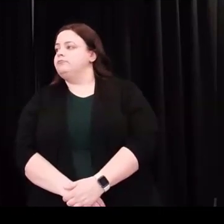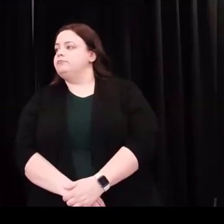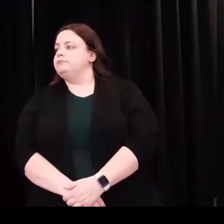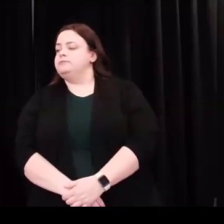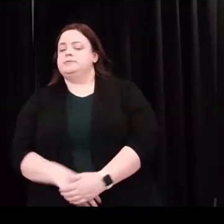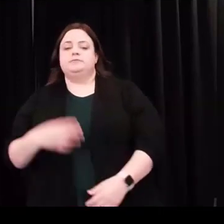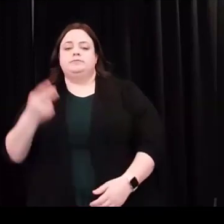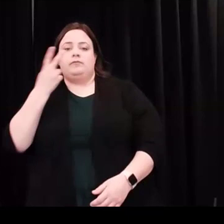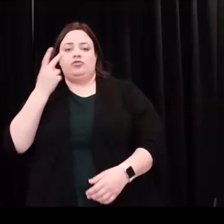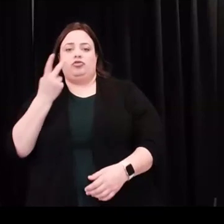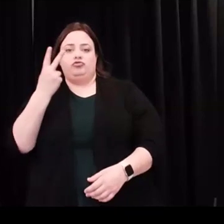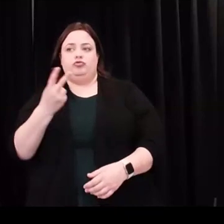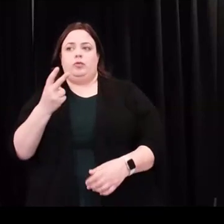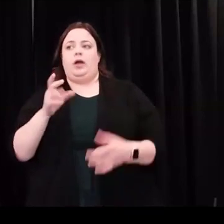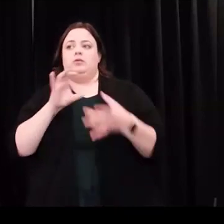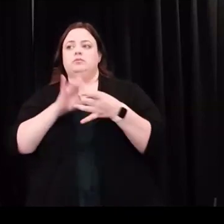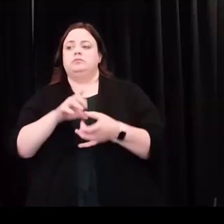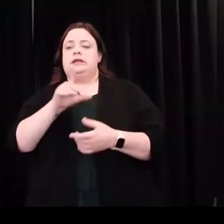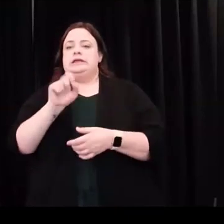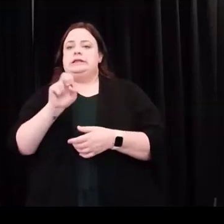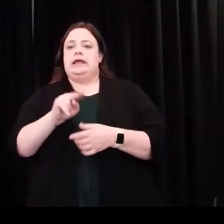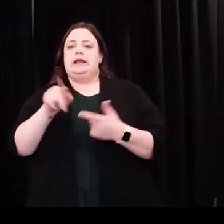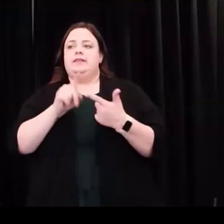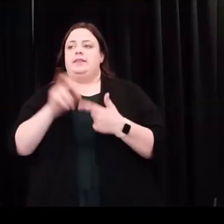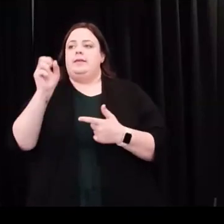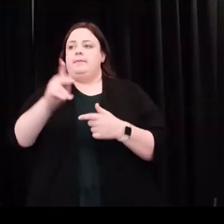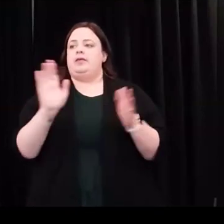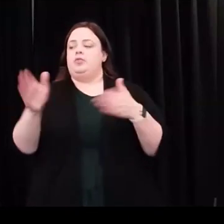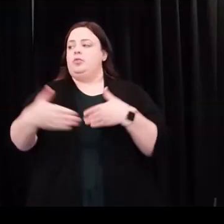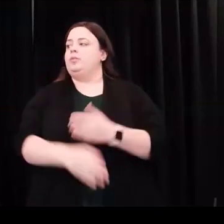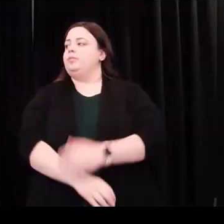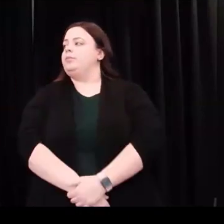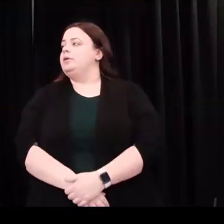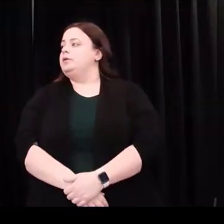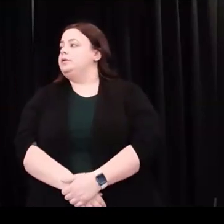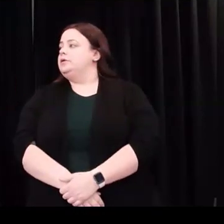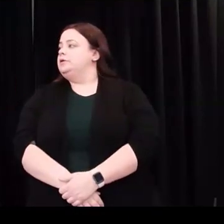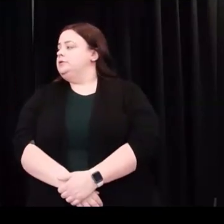I'll go to Dan first, then I'll go to the back.